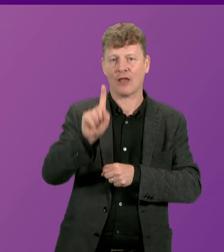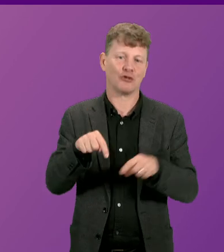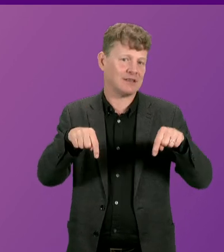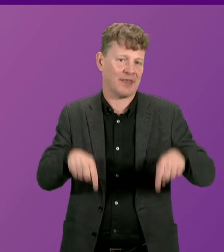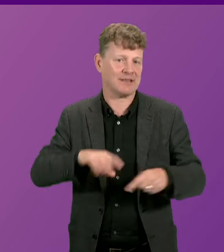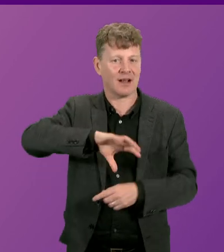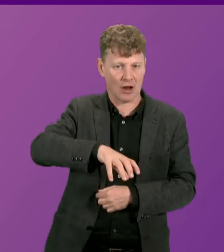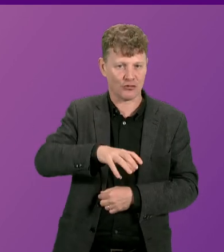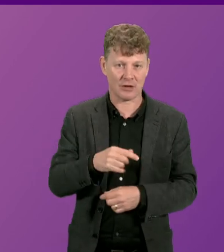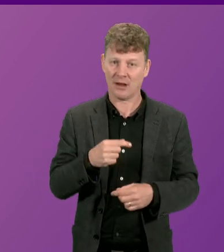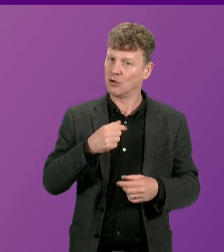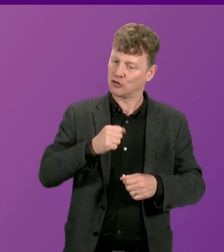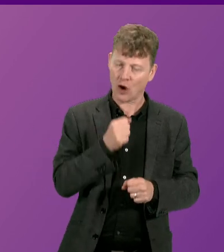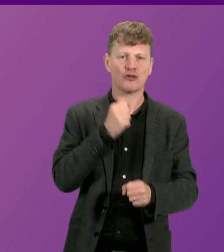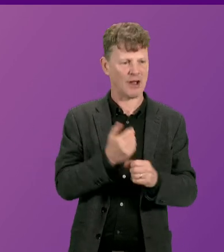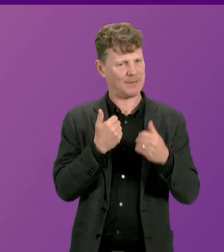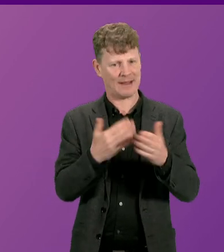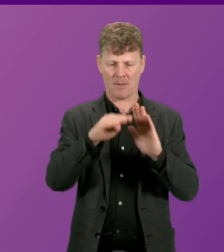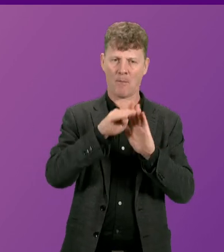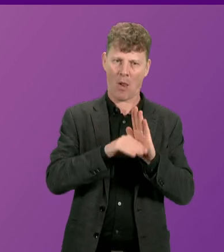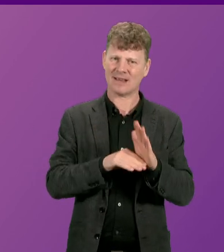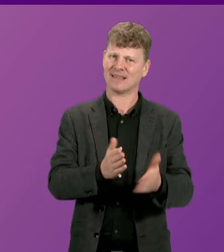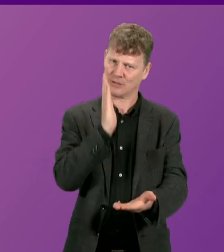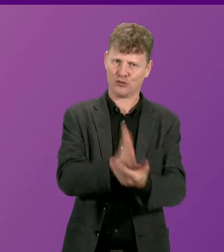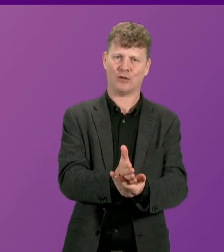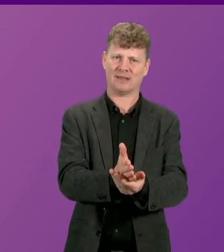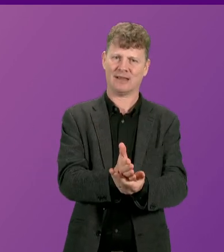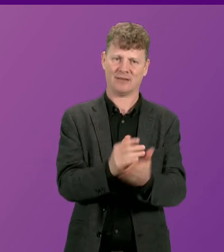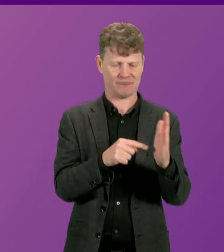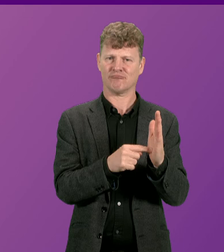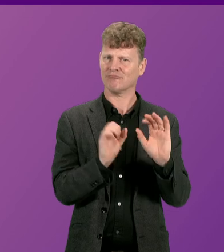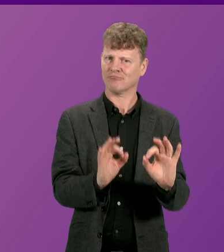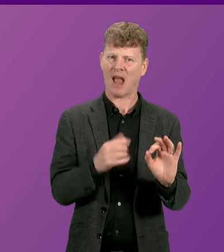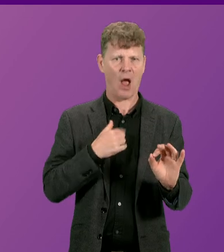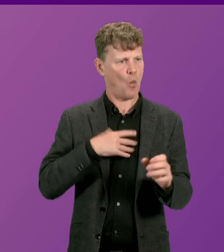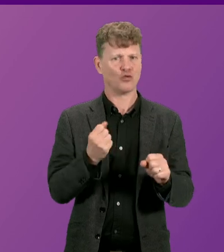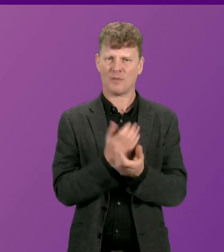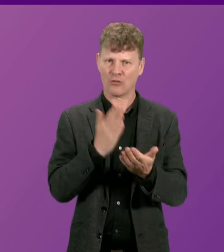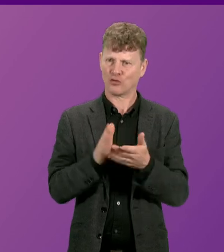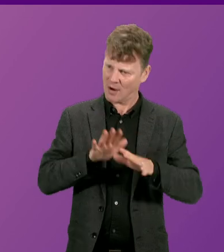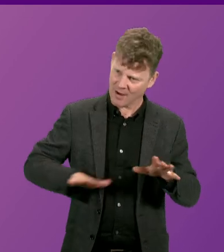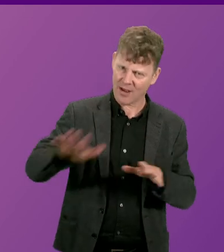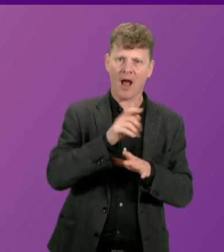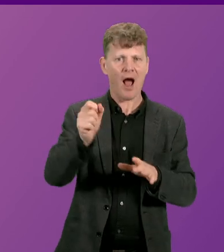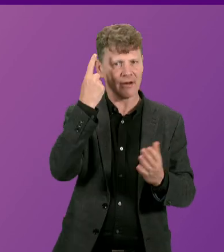is giving that policy certainty and I want to ensure that it is widely understood in Scotland.